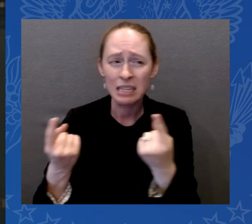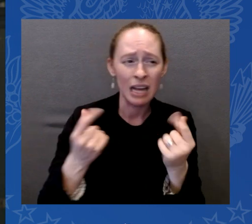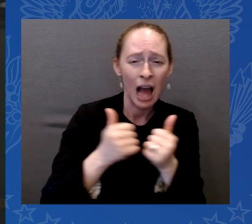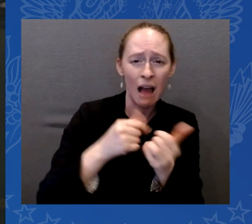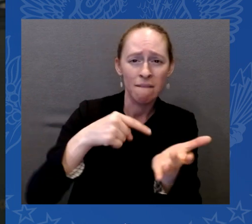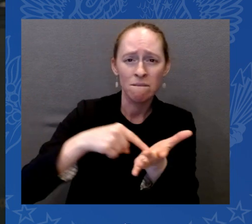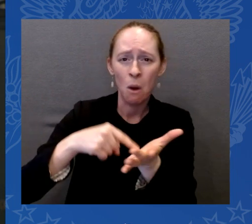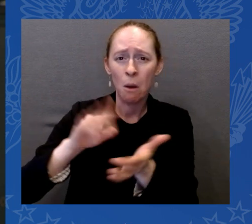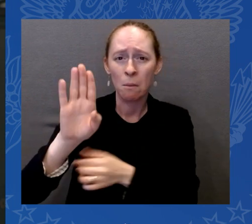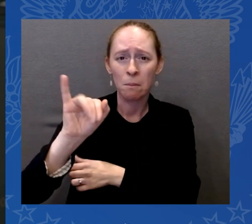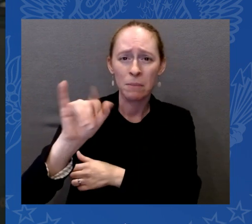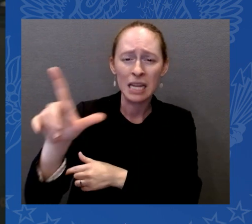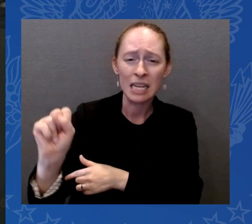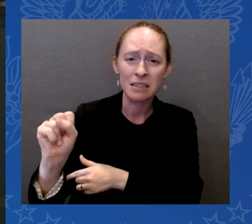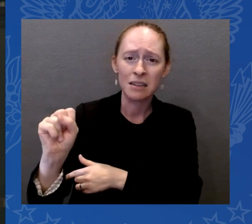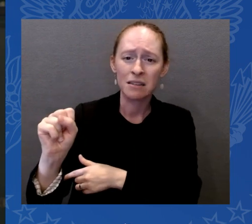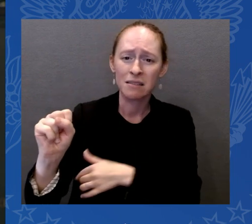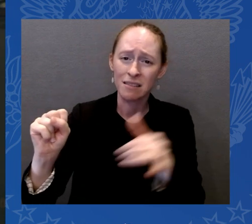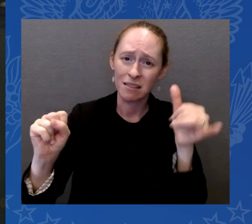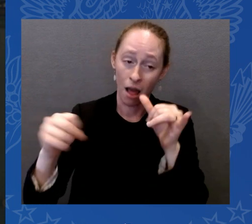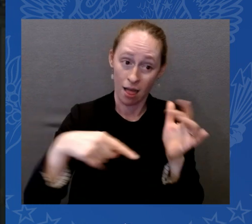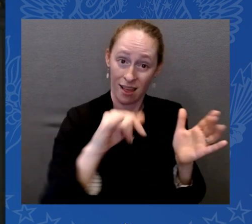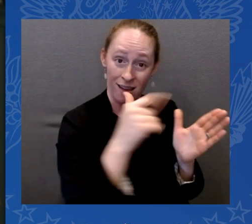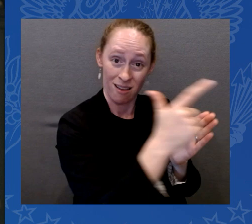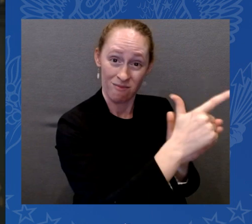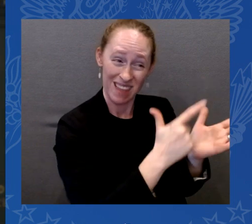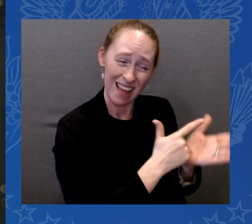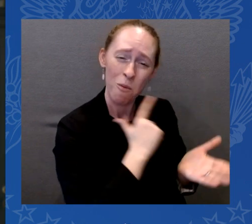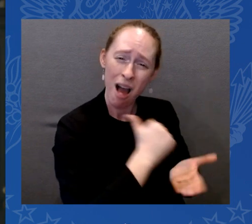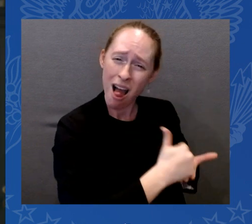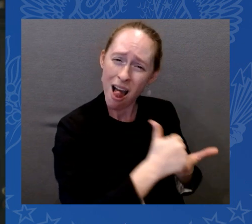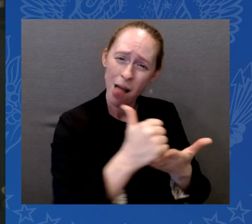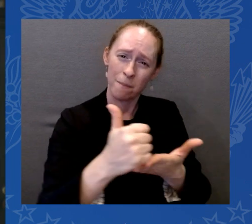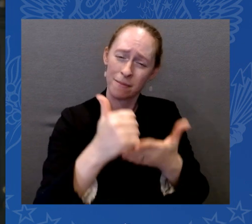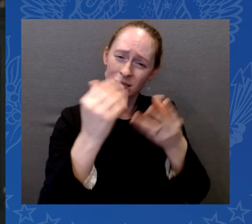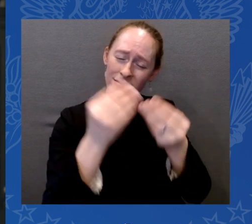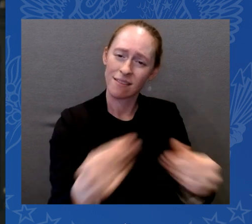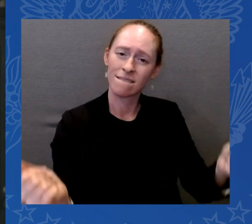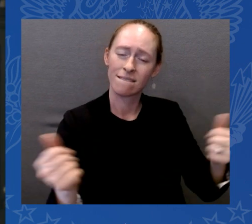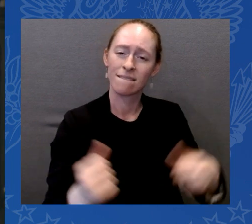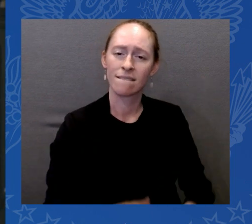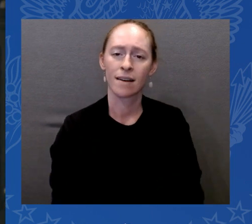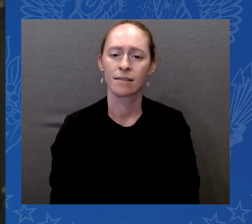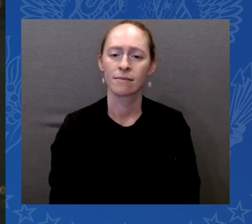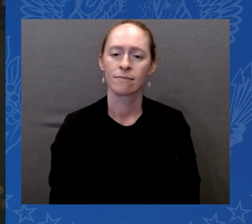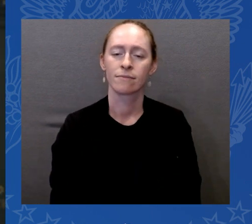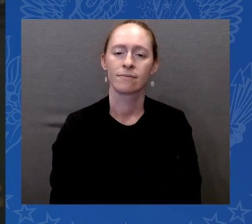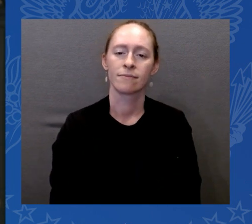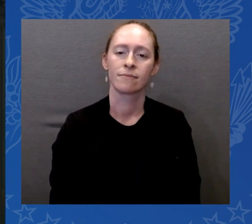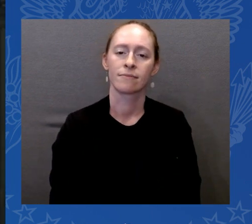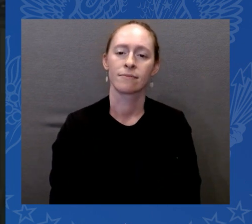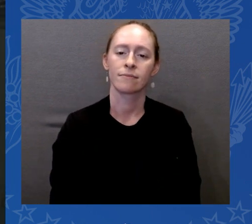This bill will lower the deficit -- this bill alone is going to lower the deficit by $300 billion